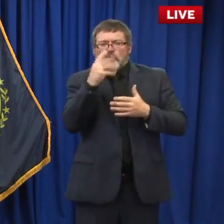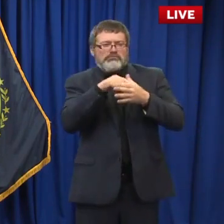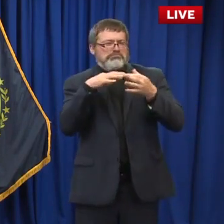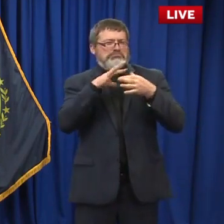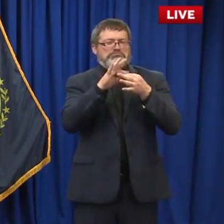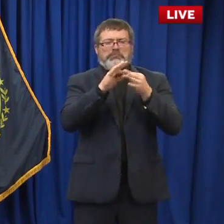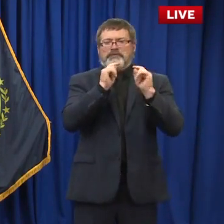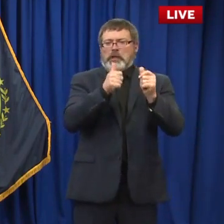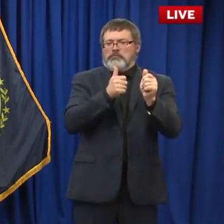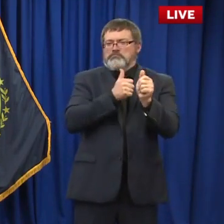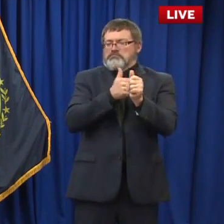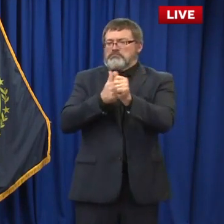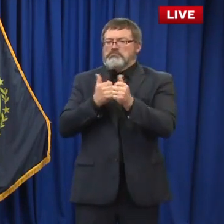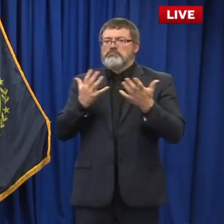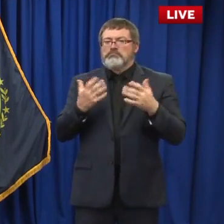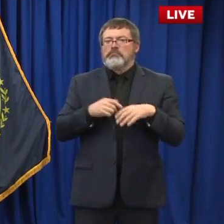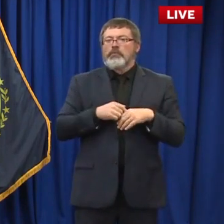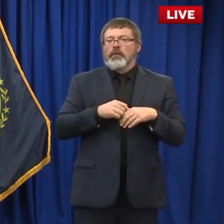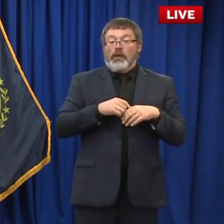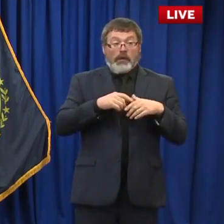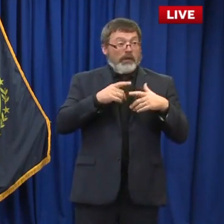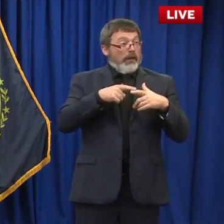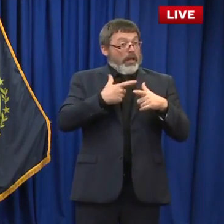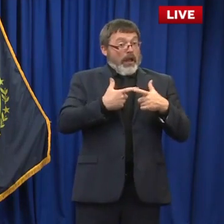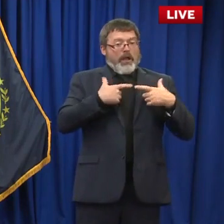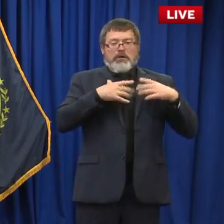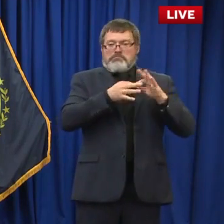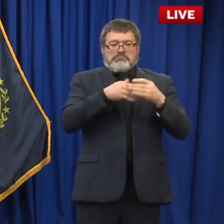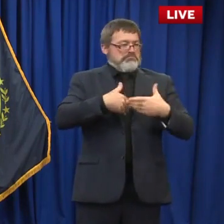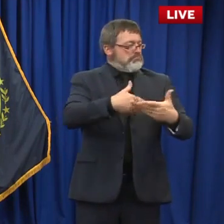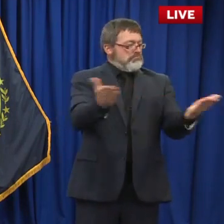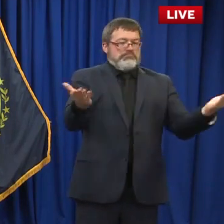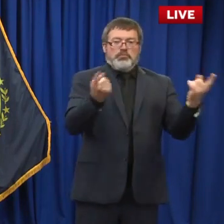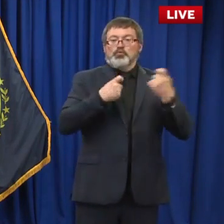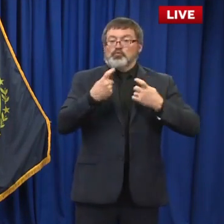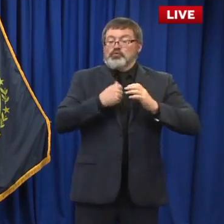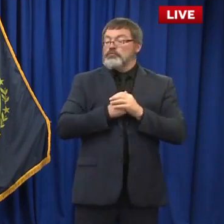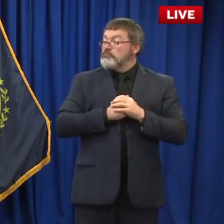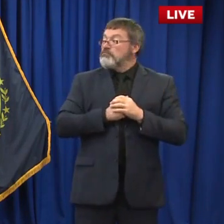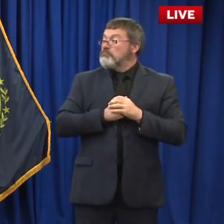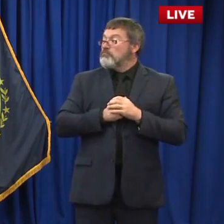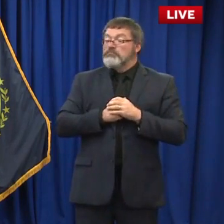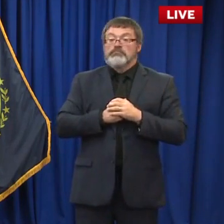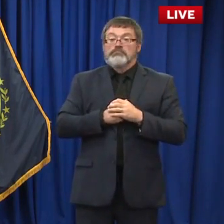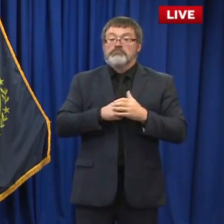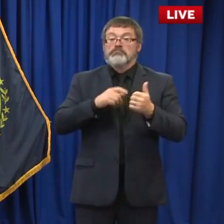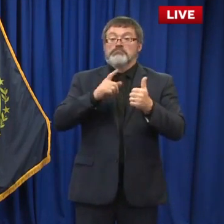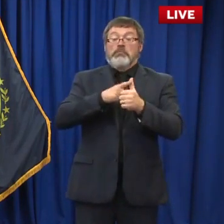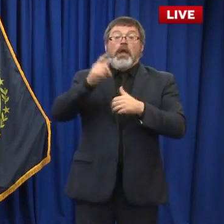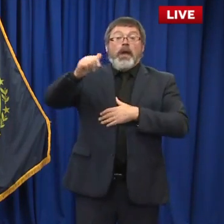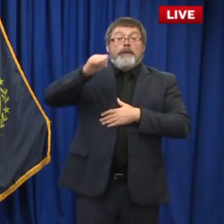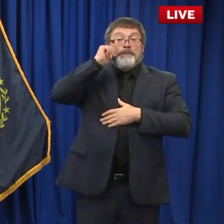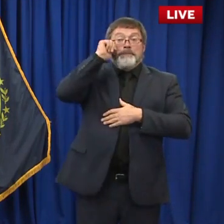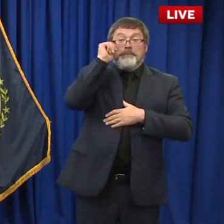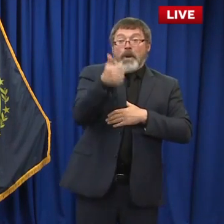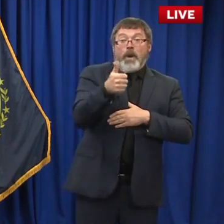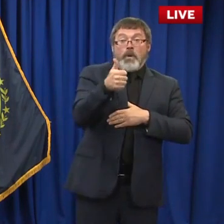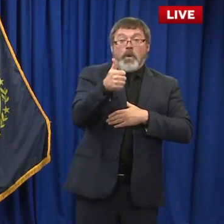A COUPLE OF QUICK UPDATES ON A FEW OF THE THINGS THAT WE'VE ALSO PUT OUT TODAY, AND THEN WE'LL OPEN IT UP FOR QUESTIONS.